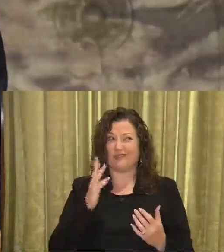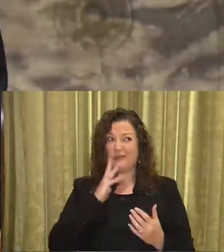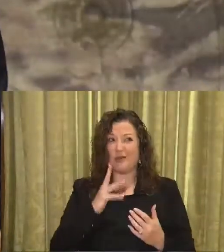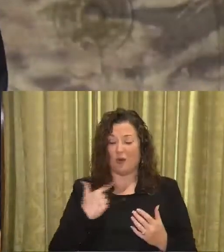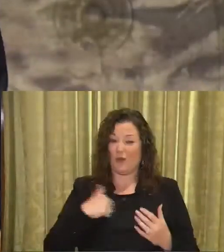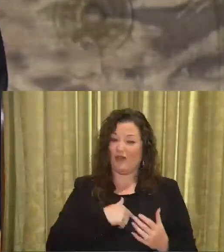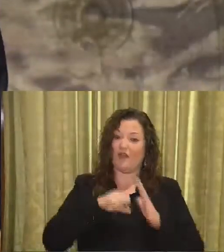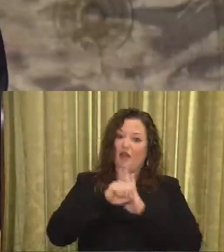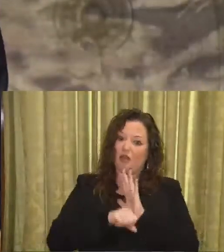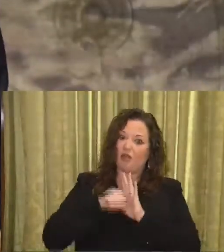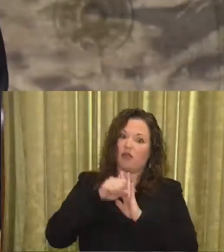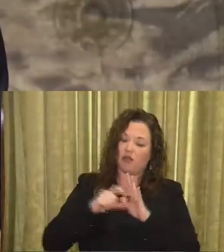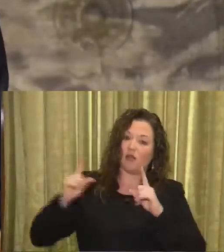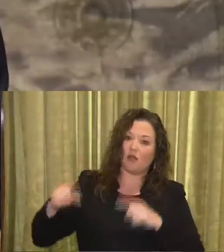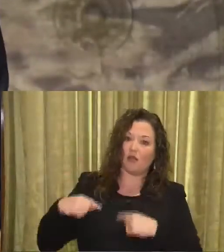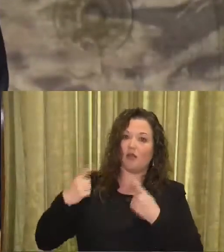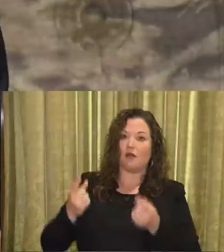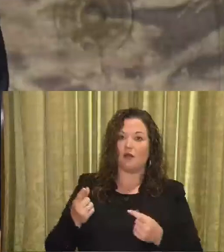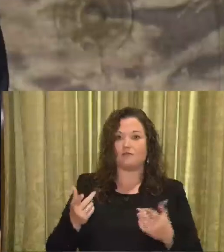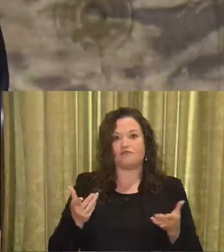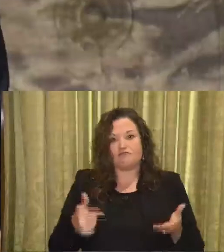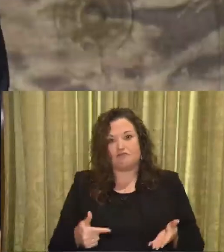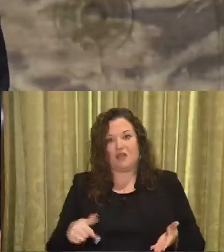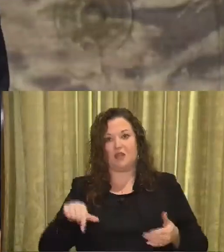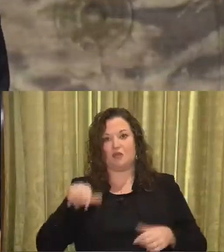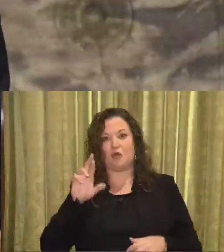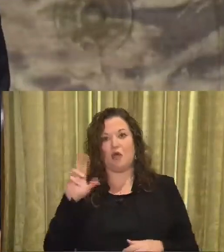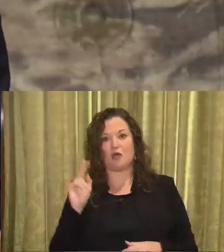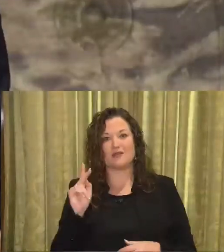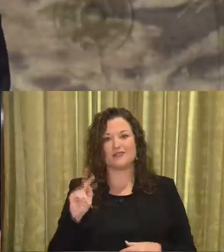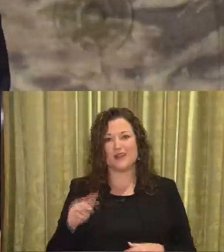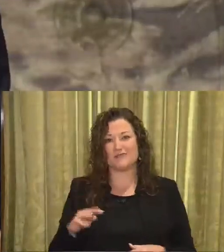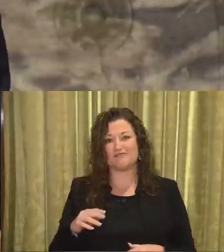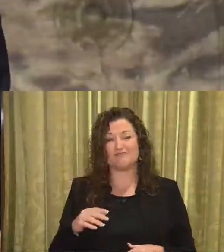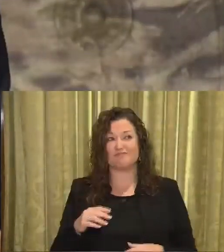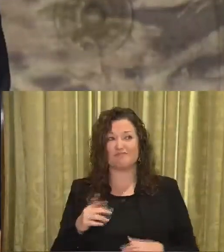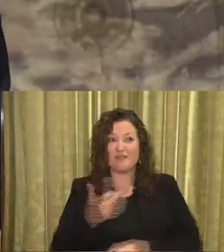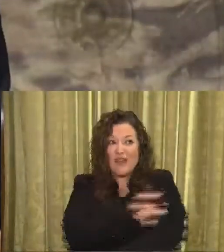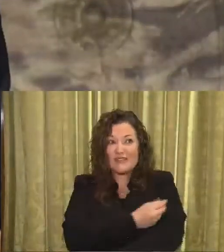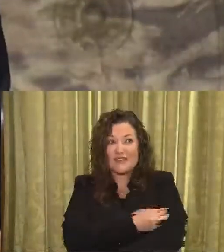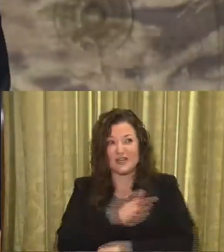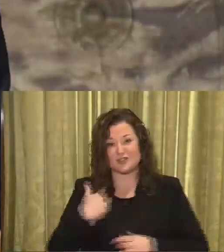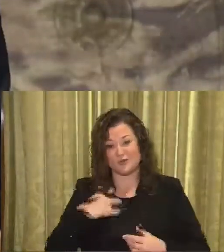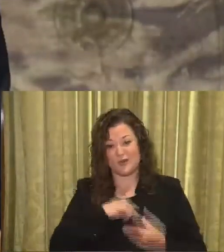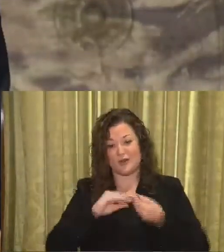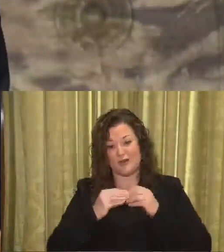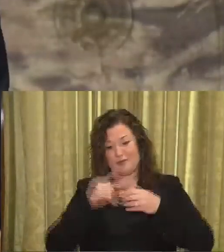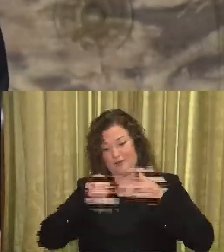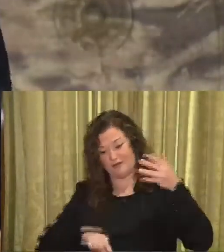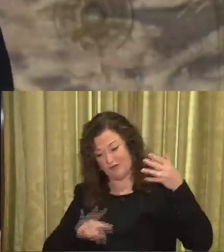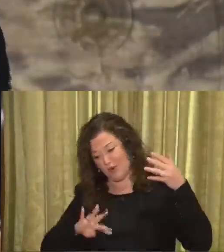Arkansas 4748 in the country when it comes to vaccinations. You know, kind of?